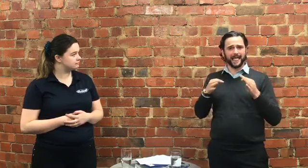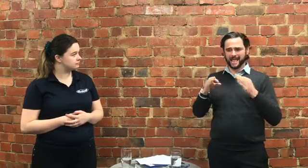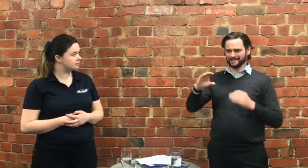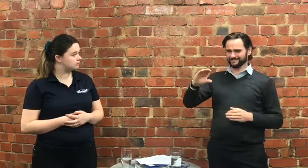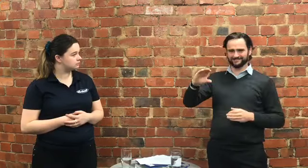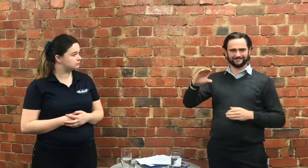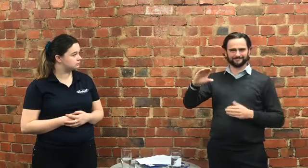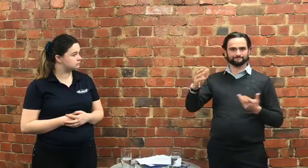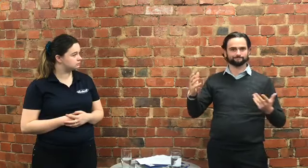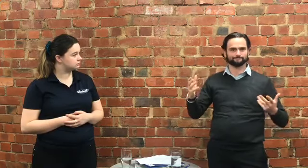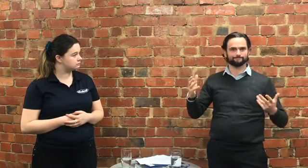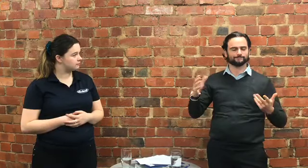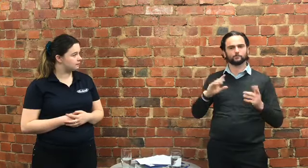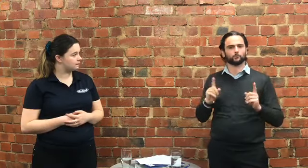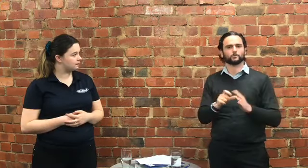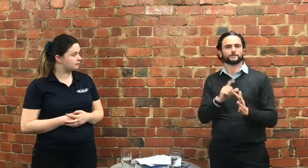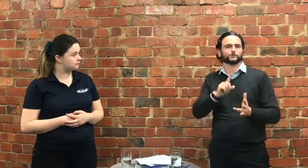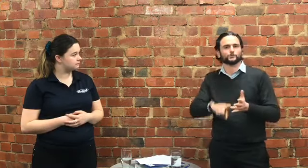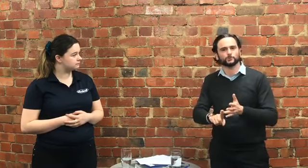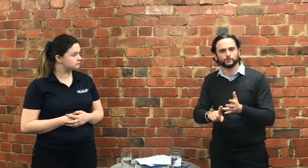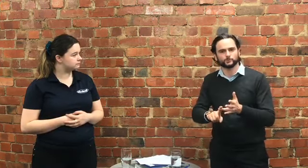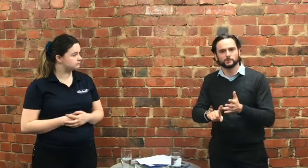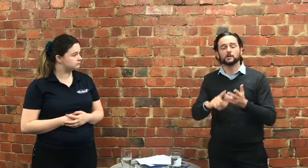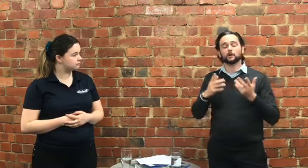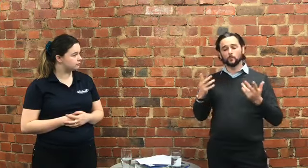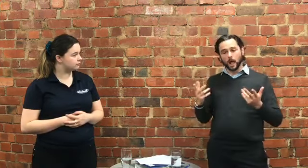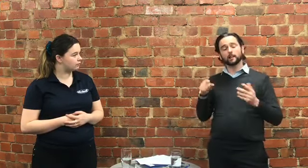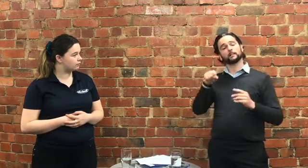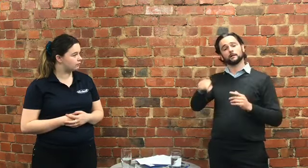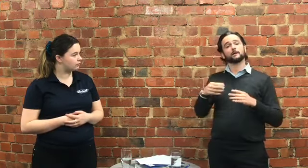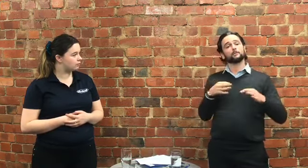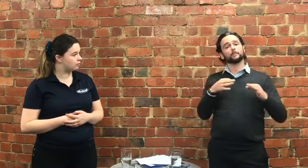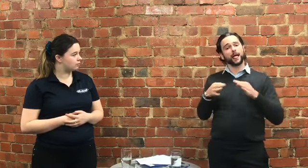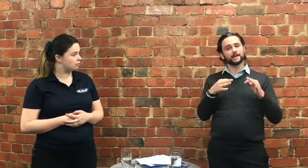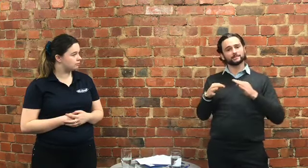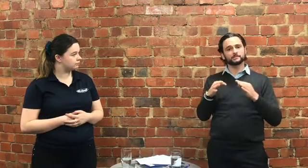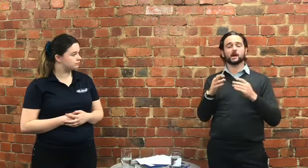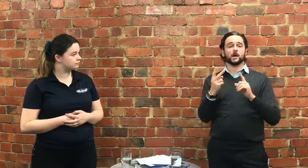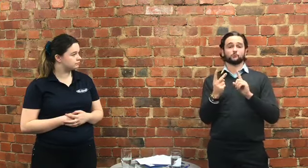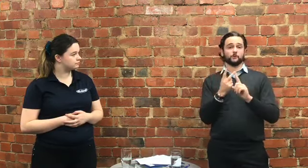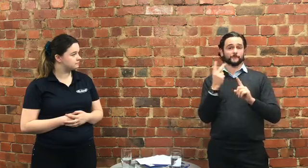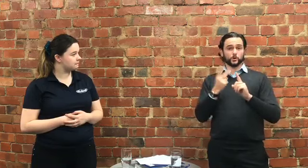more than once a month, but the plan has allocated a certain amount for that only.